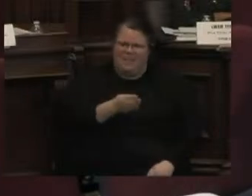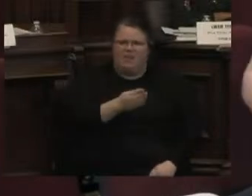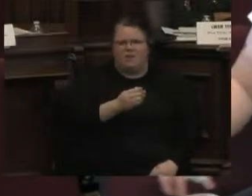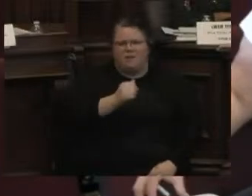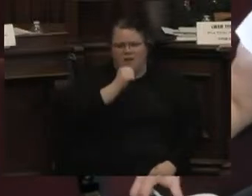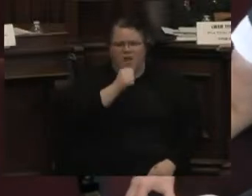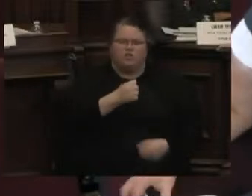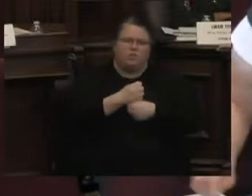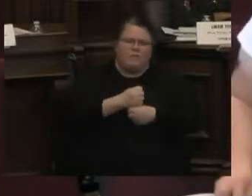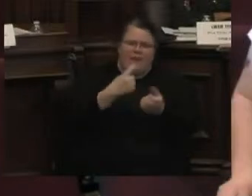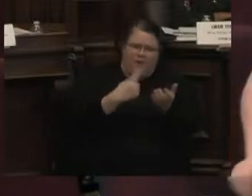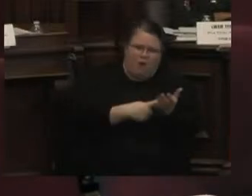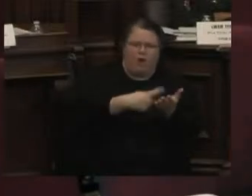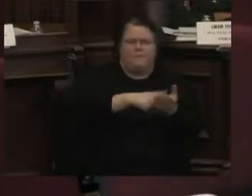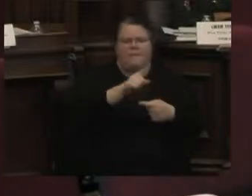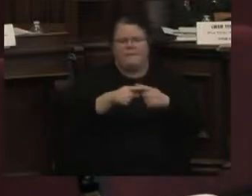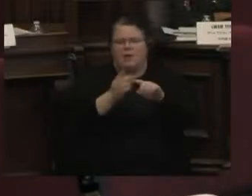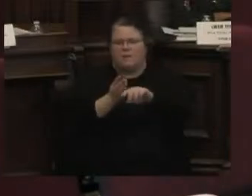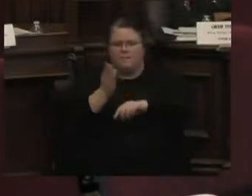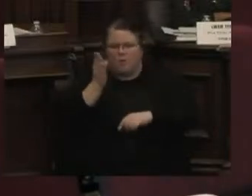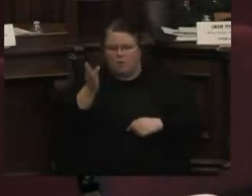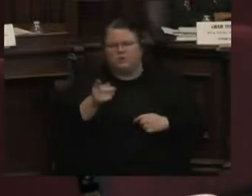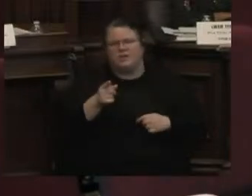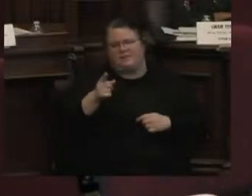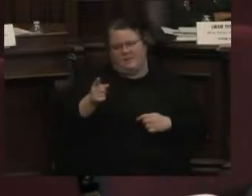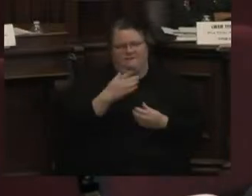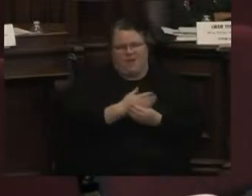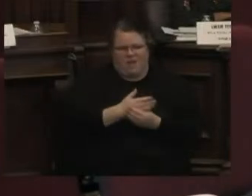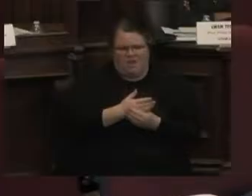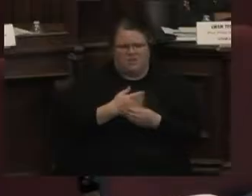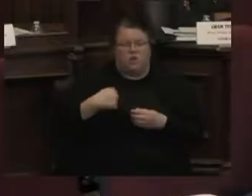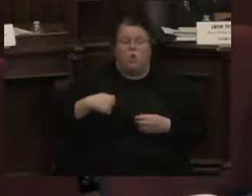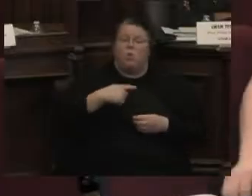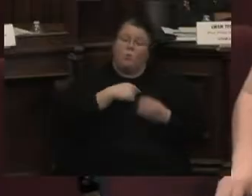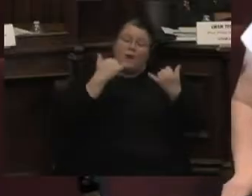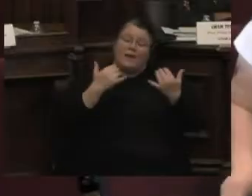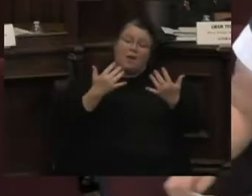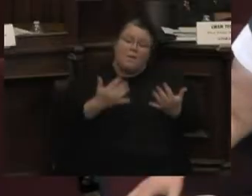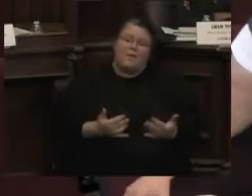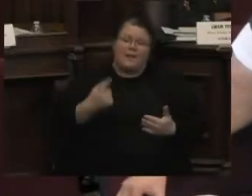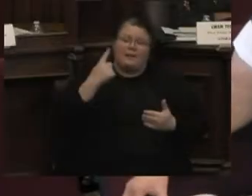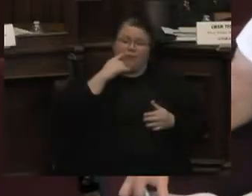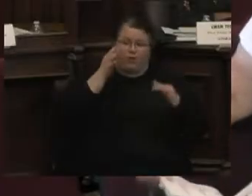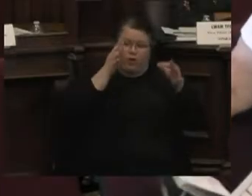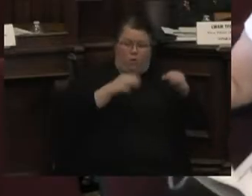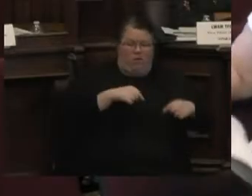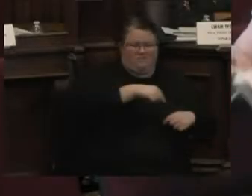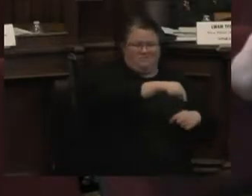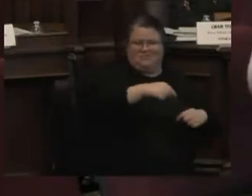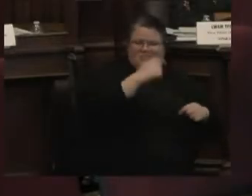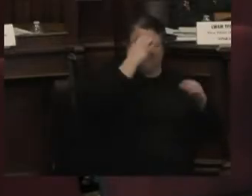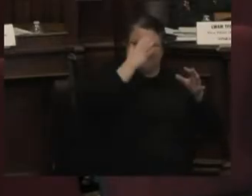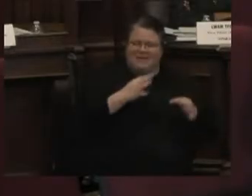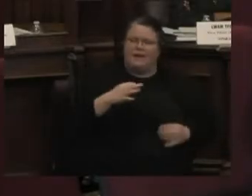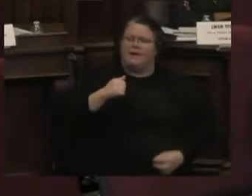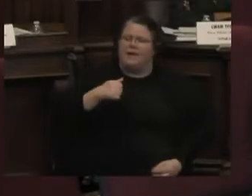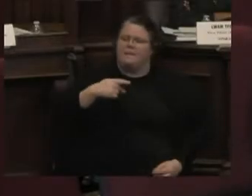is no appearance by attorneys to make an argument about the